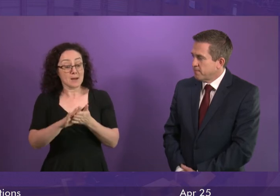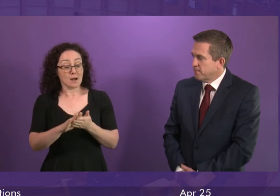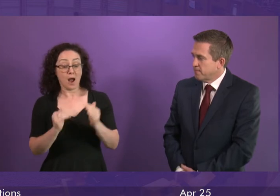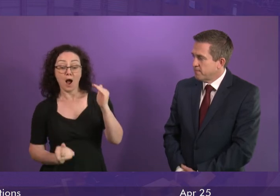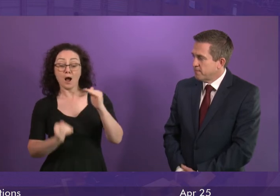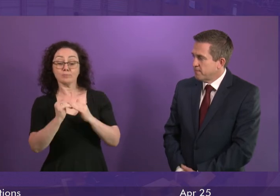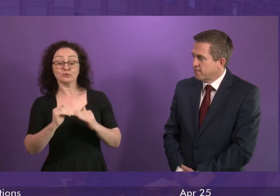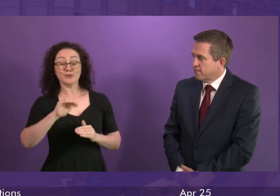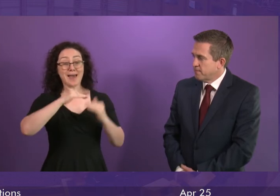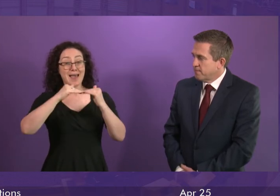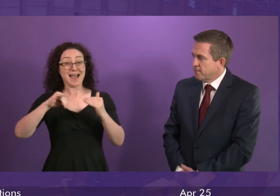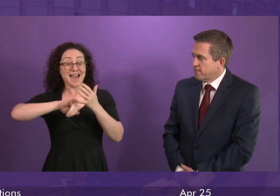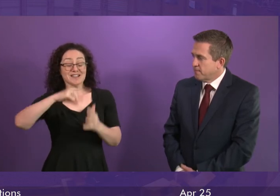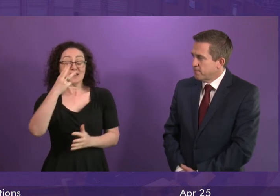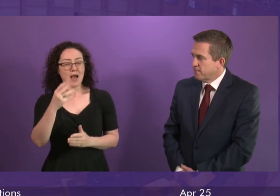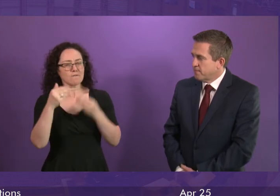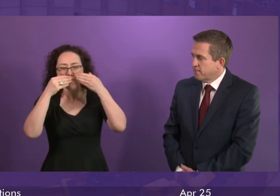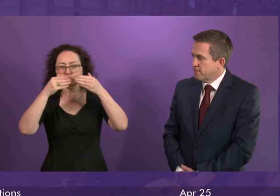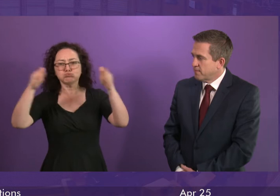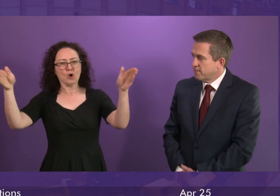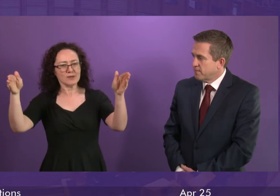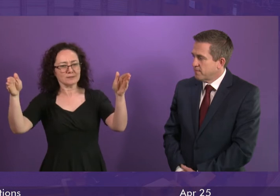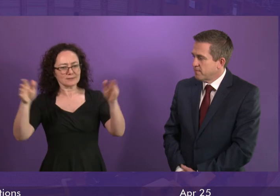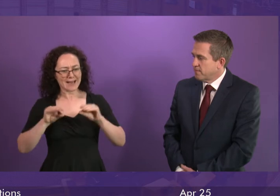phase, during which they can study a range of different subjects.